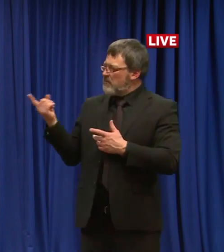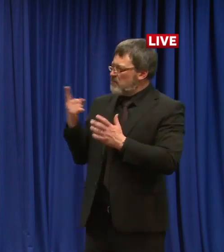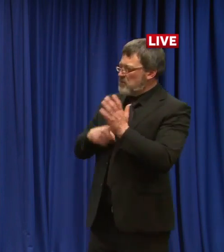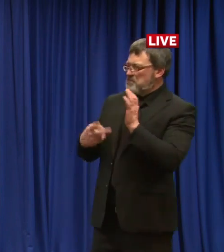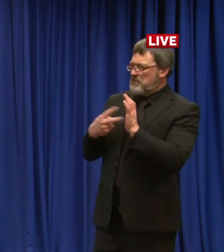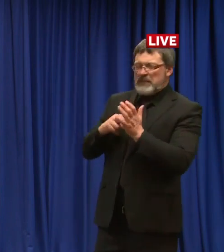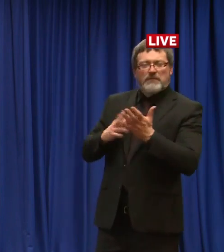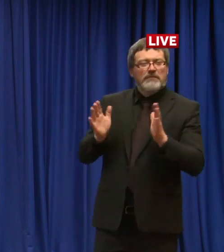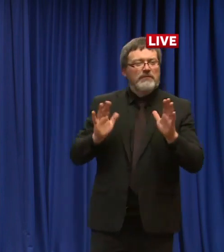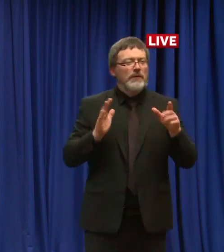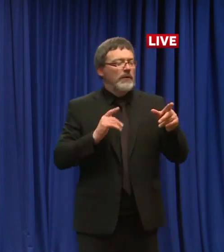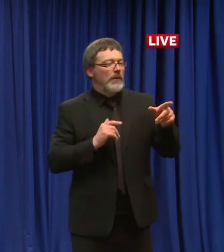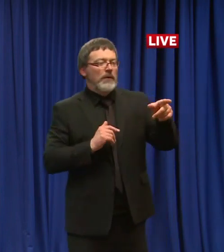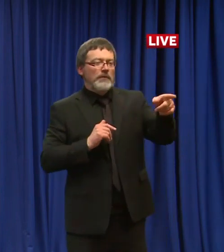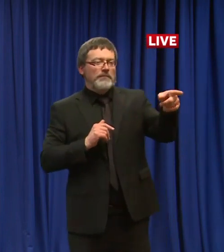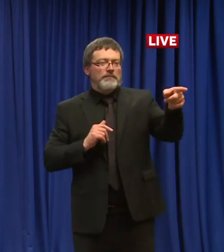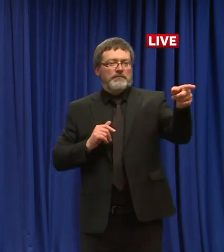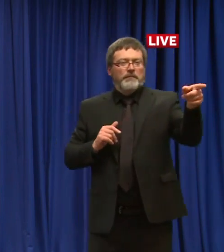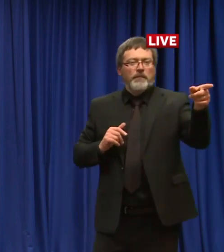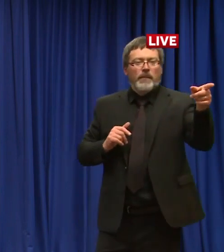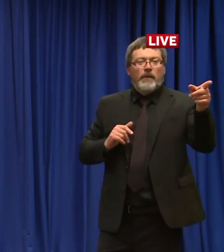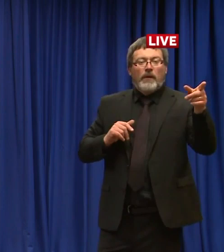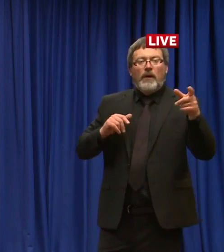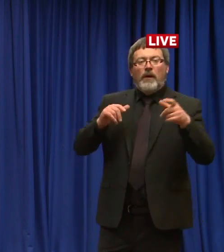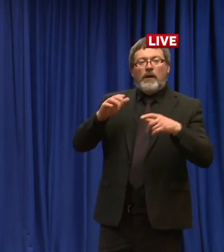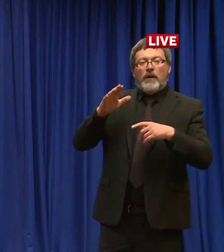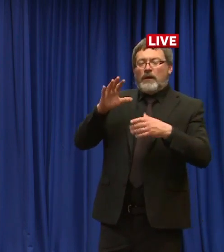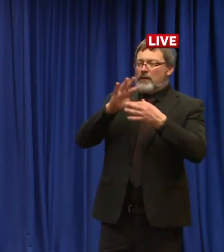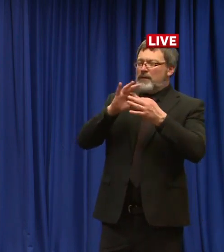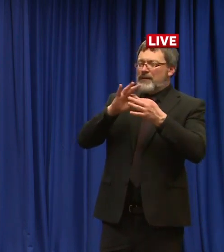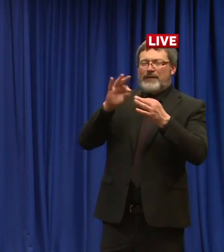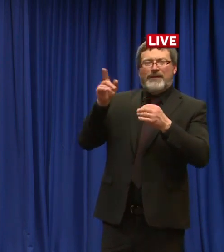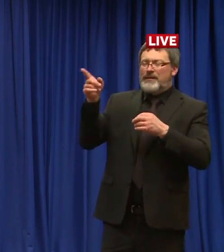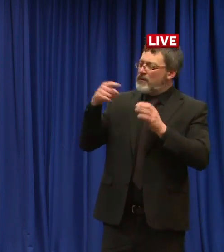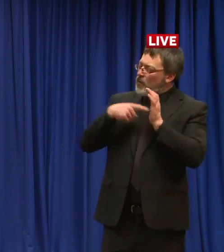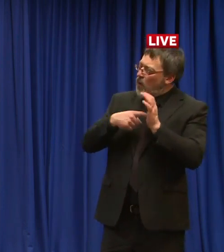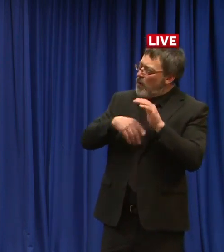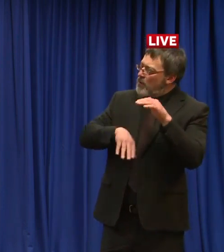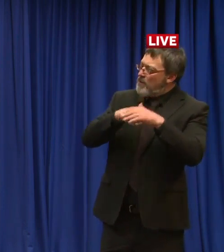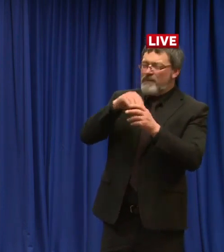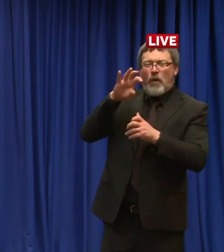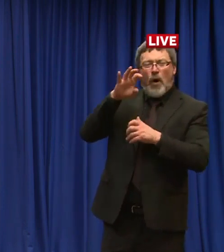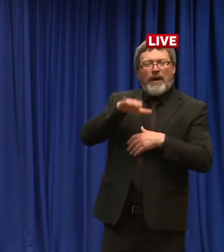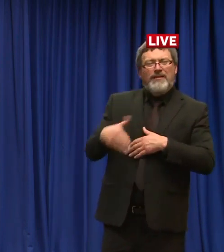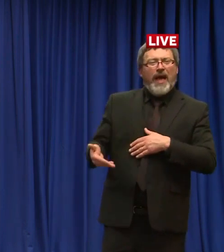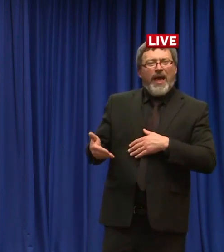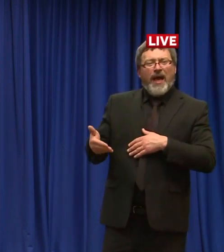CAN YOU ASK THAT AGAIN ABOUT WITH THE THE MODEL THAT SHOWS POTENTIALLY UP TO 400 DEATHS FROM NEW HAMPSHIRE?